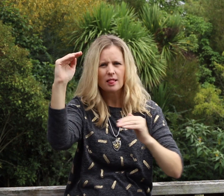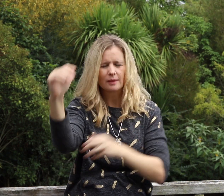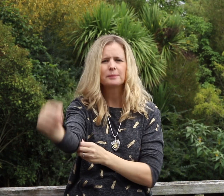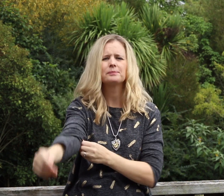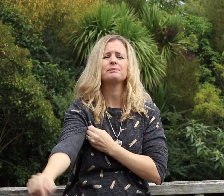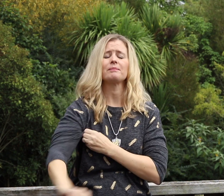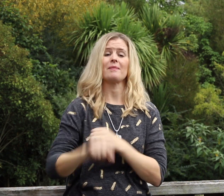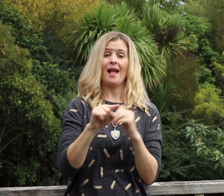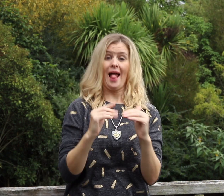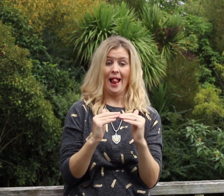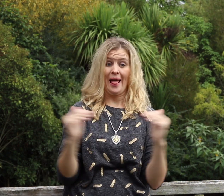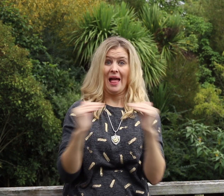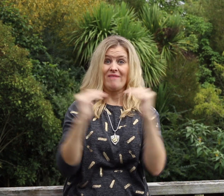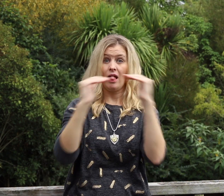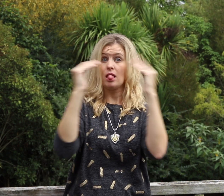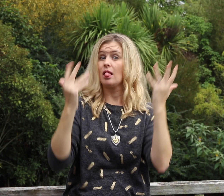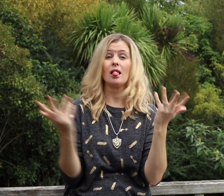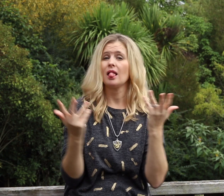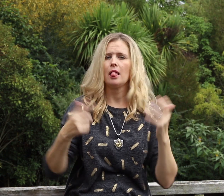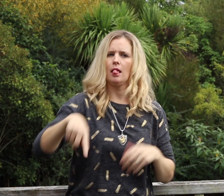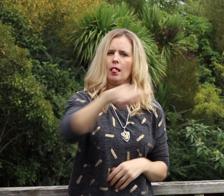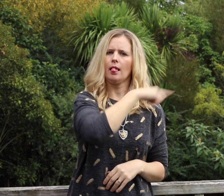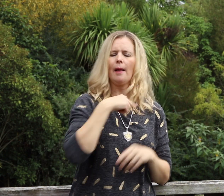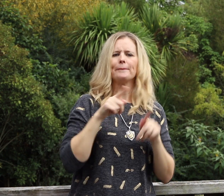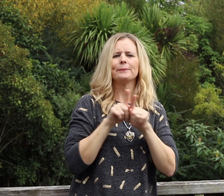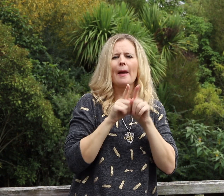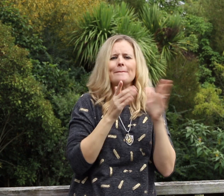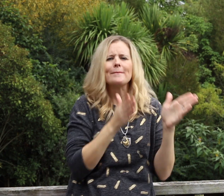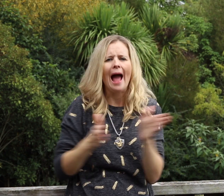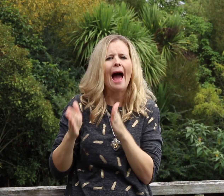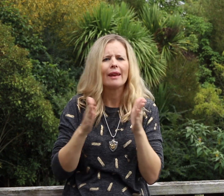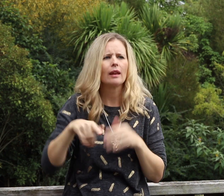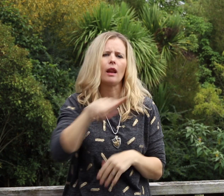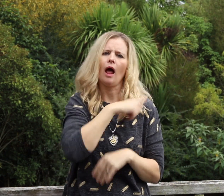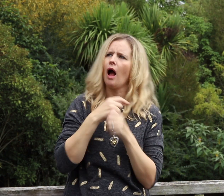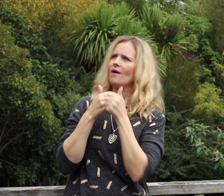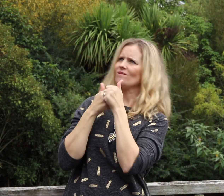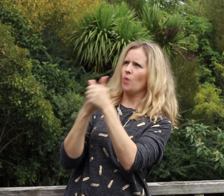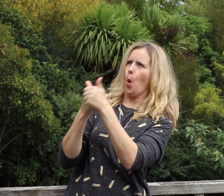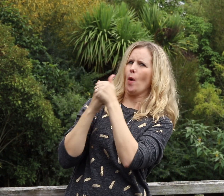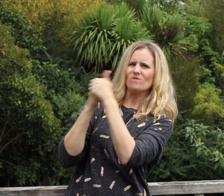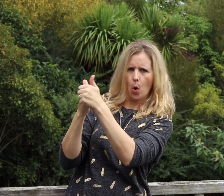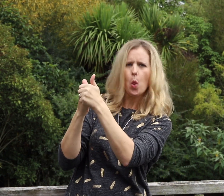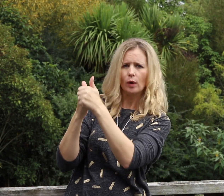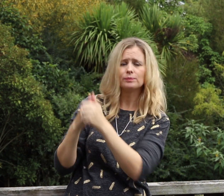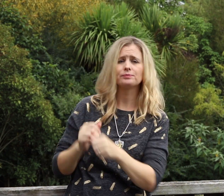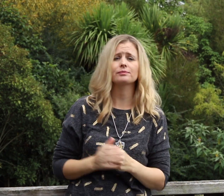of regulations that had to be conformed. The first level was